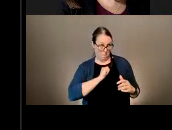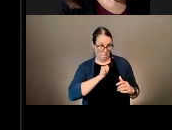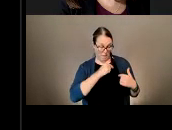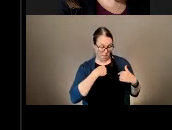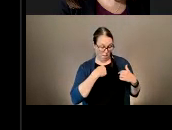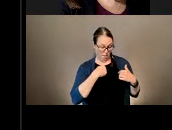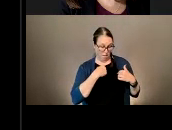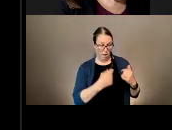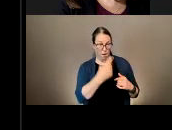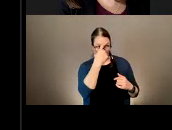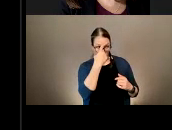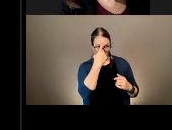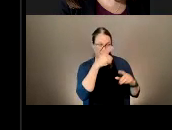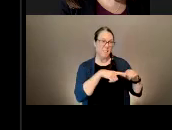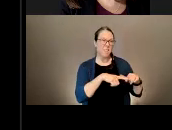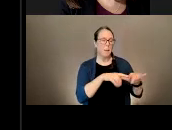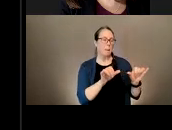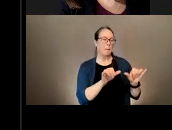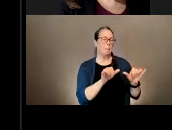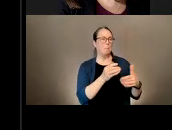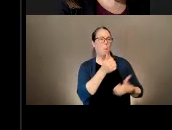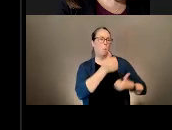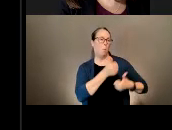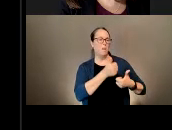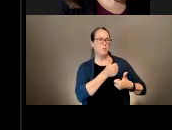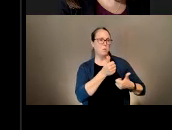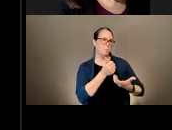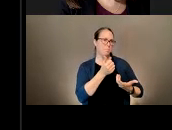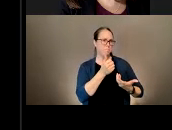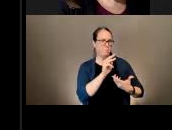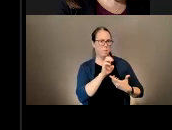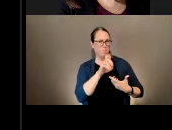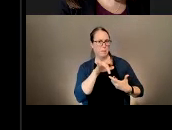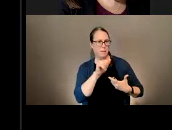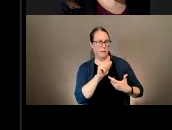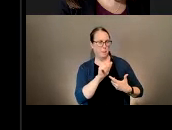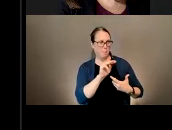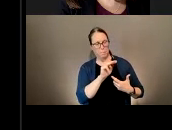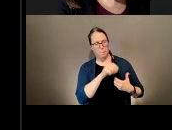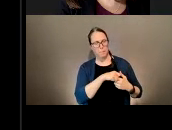I guess medium is kind of what I'm trying to say. If I have physical handouts and I'm handing them out